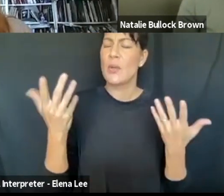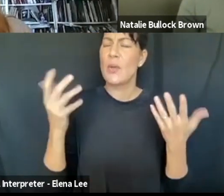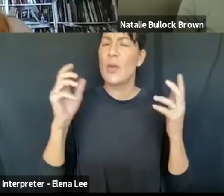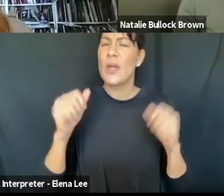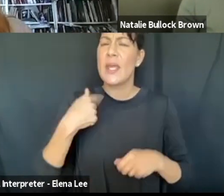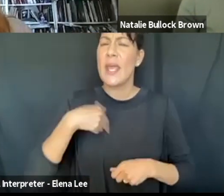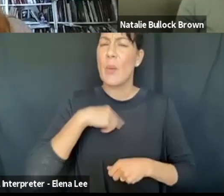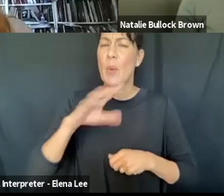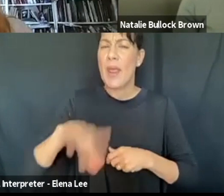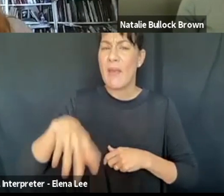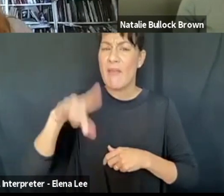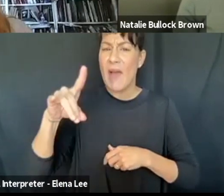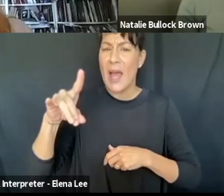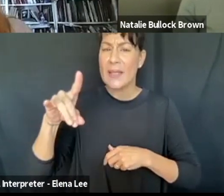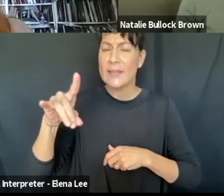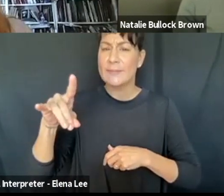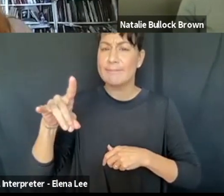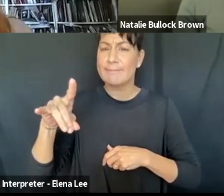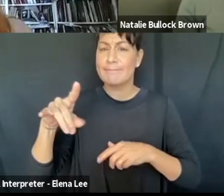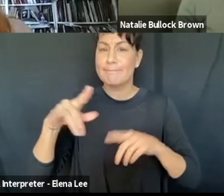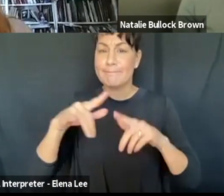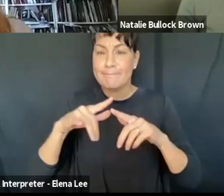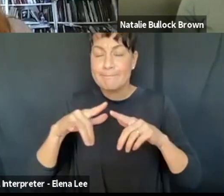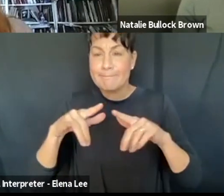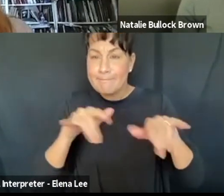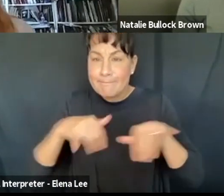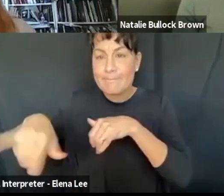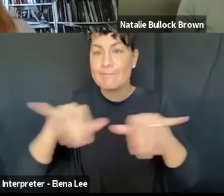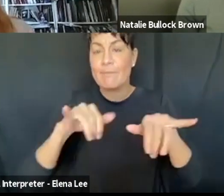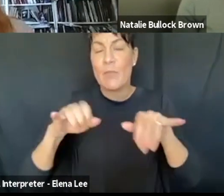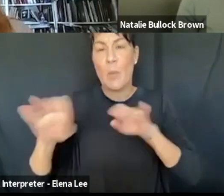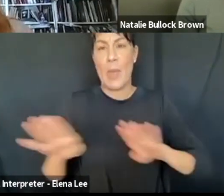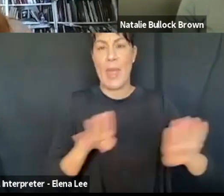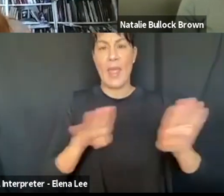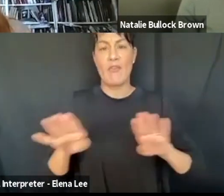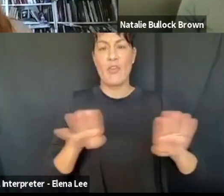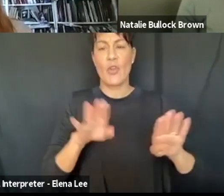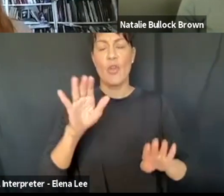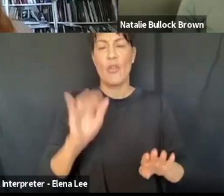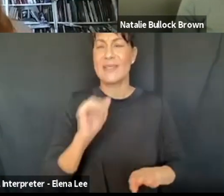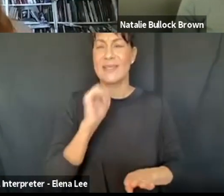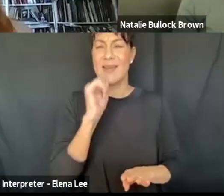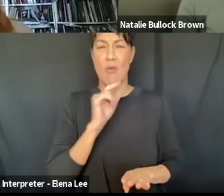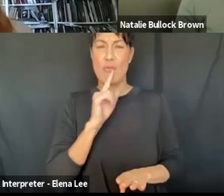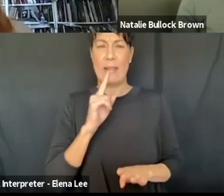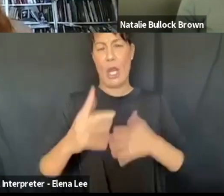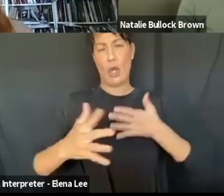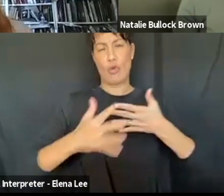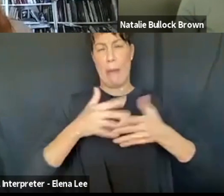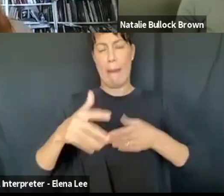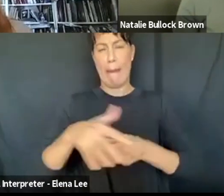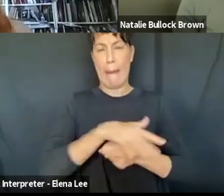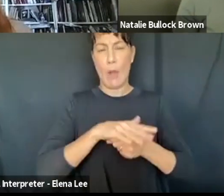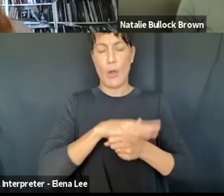like a baseline of behavior that is actually not a gray area that we can all agree to is an ethical way.